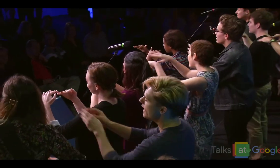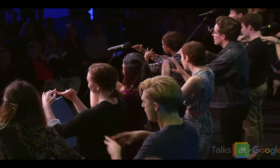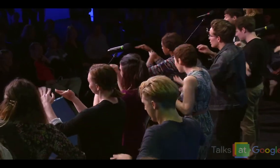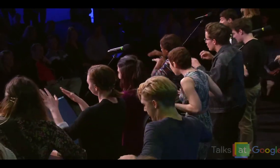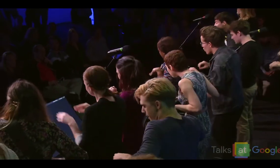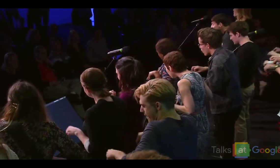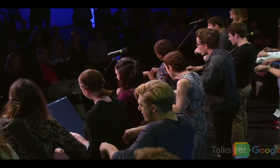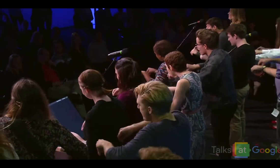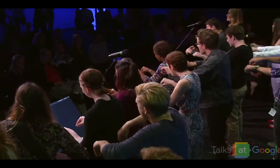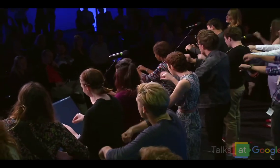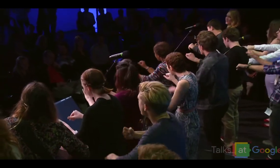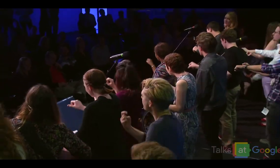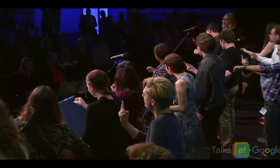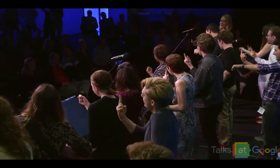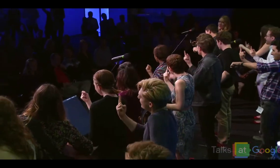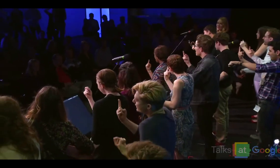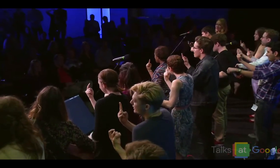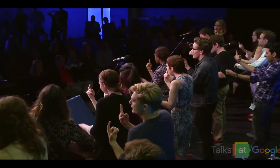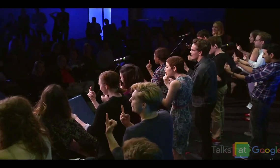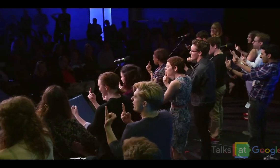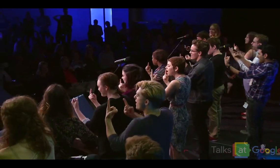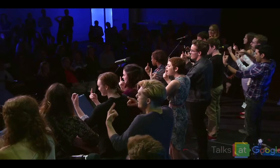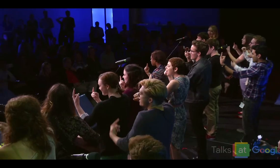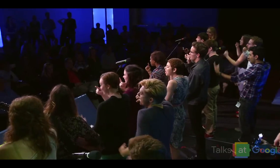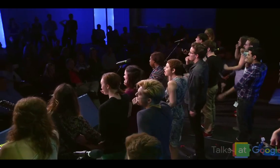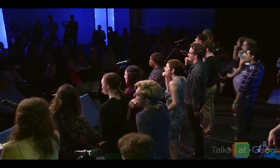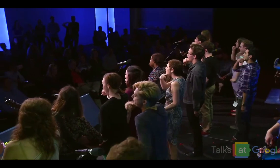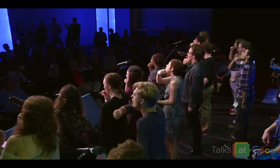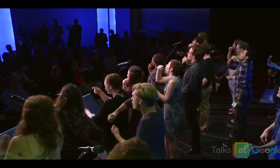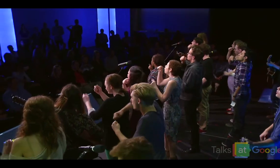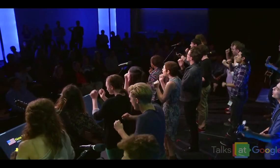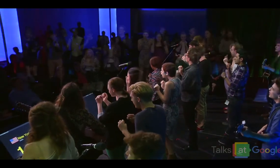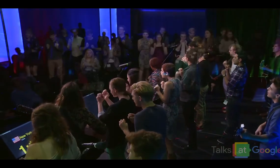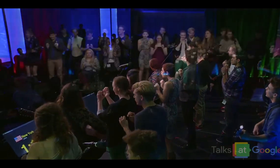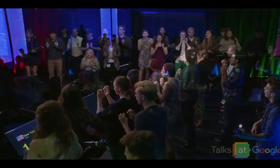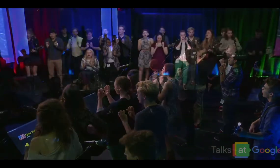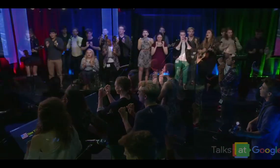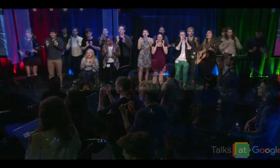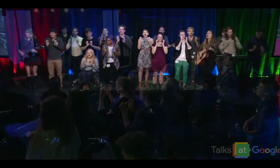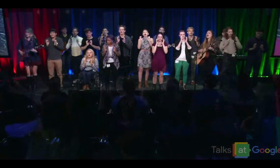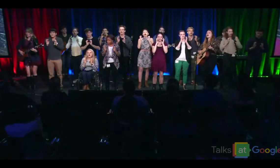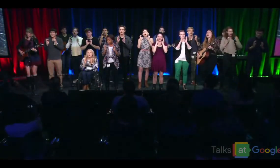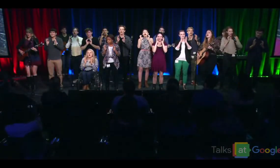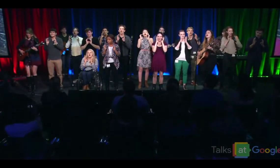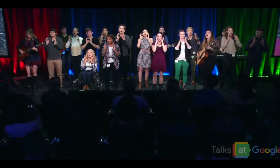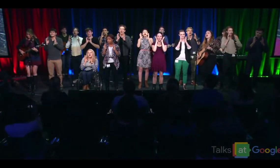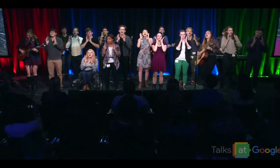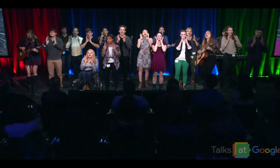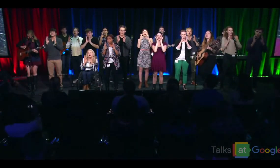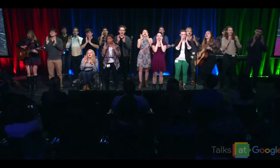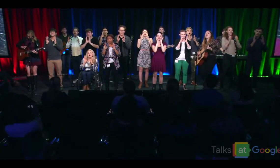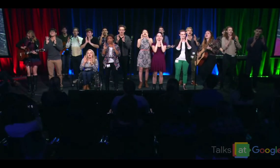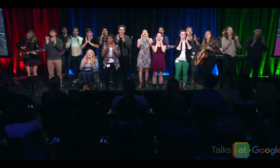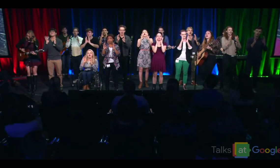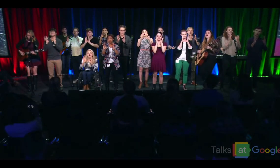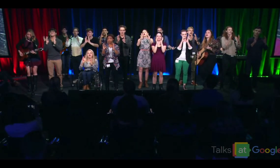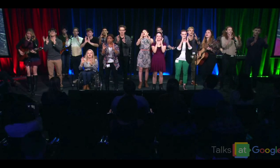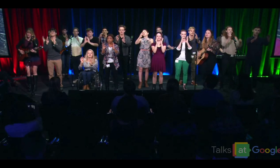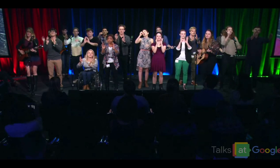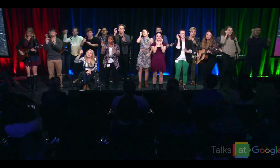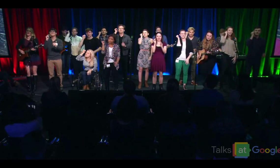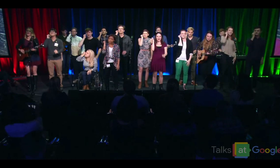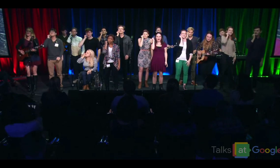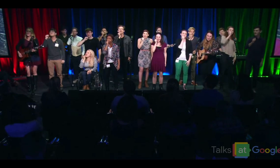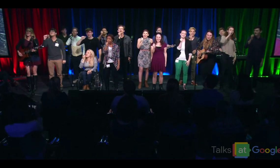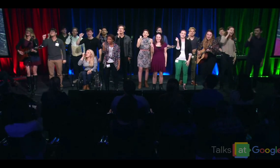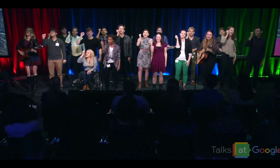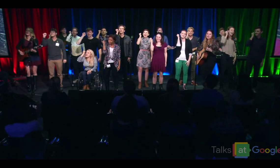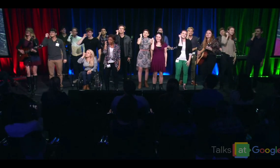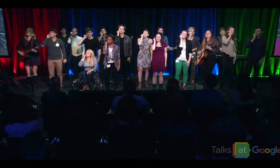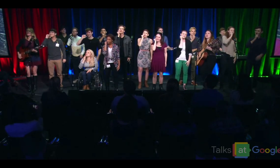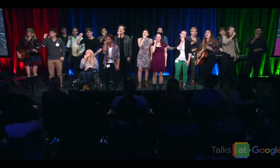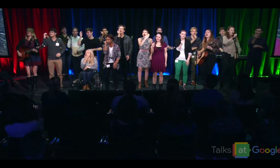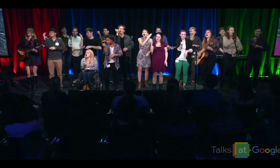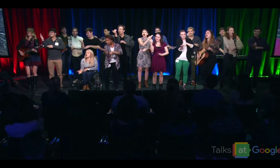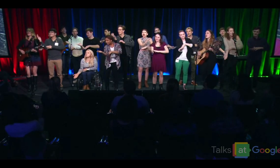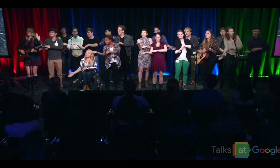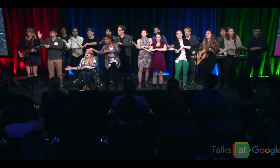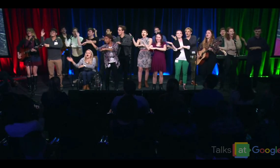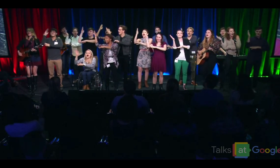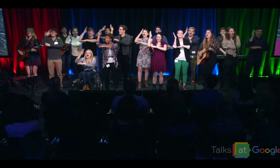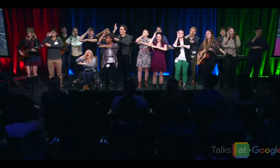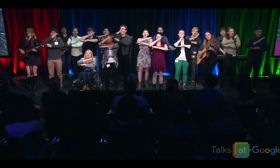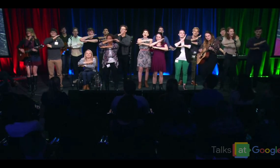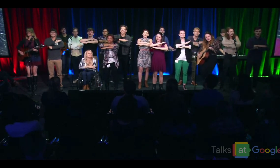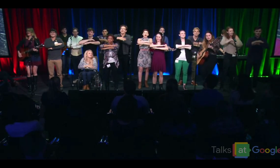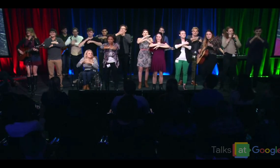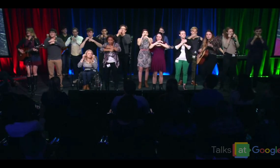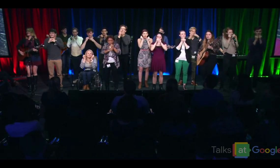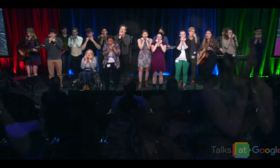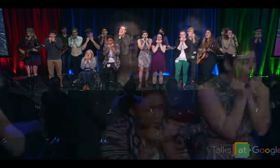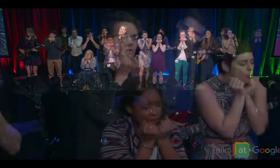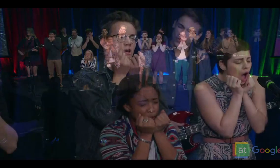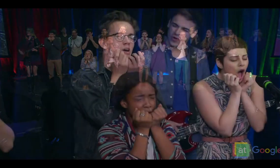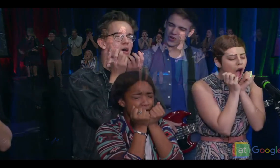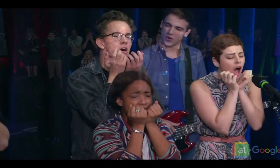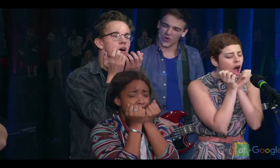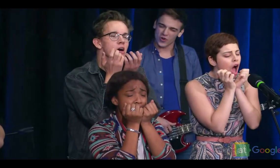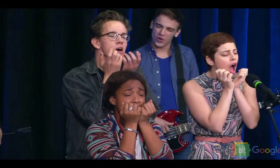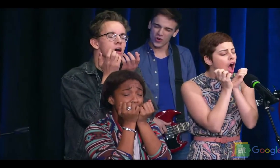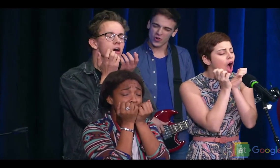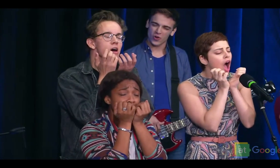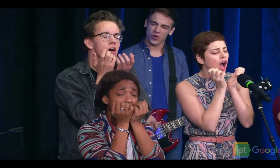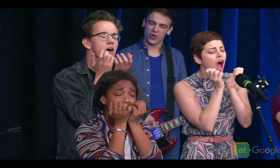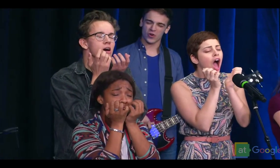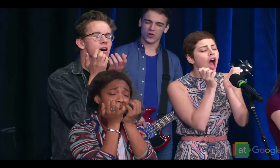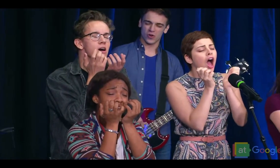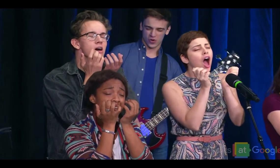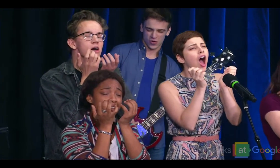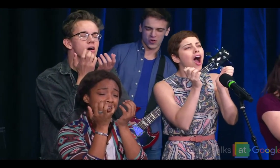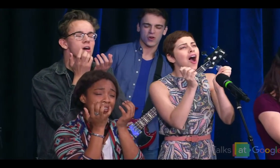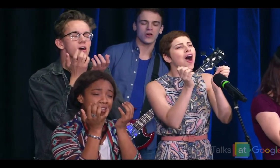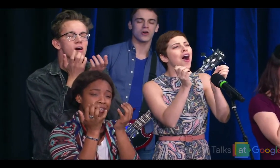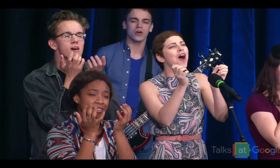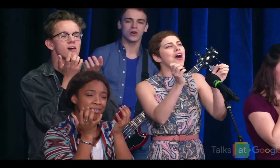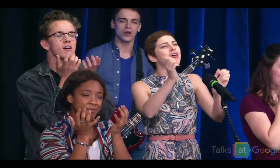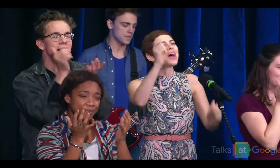The earth will wave with corn The day so wide, so warm